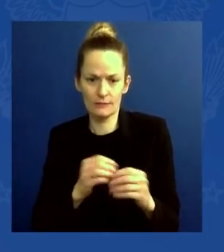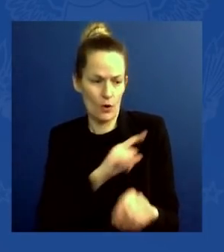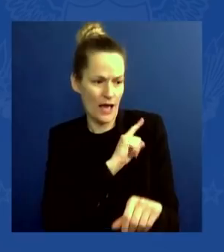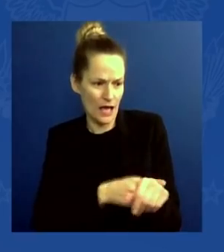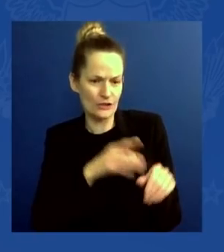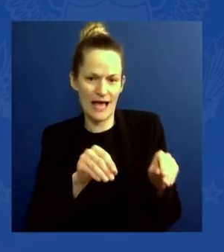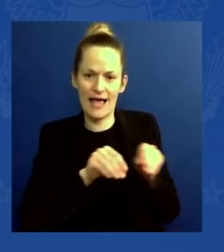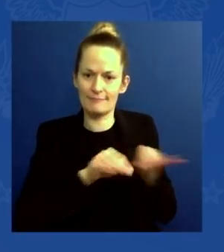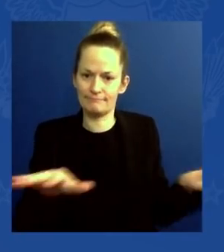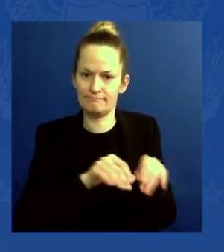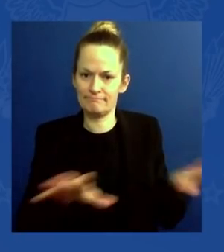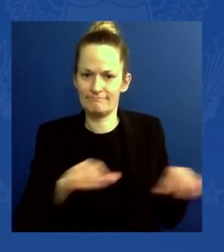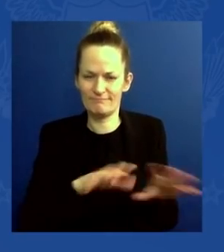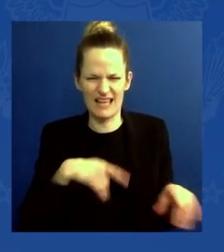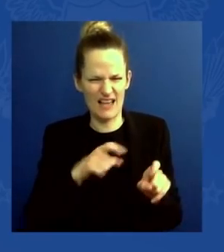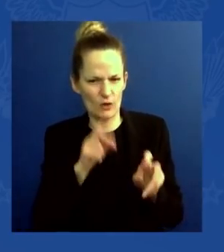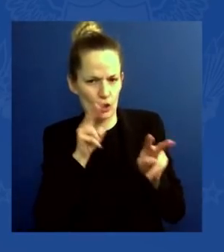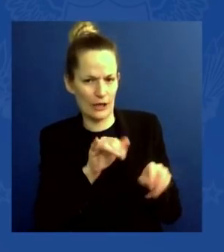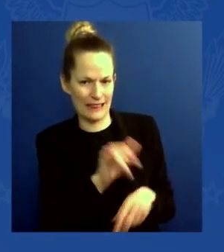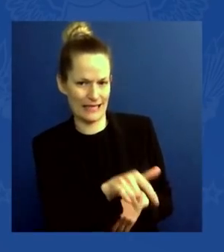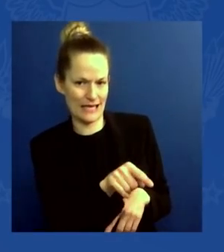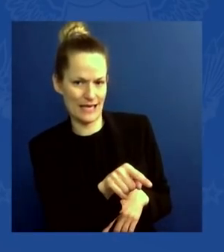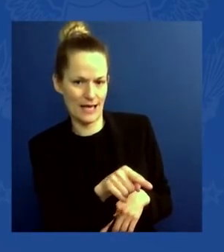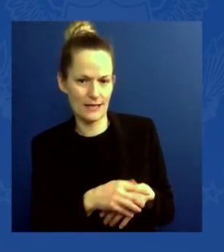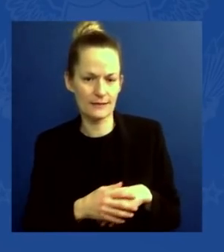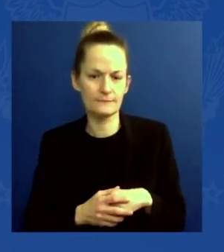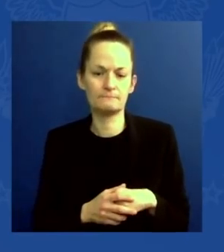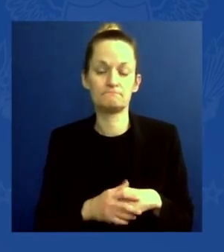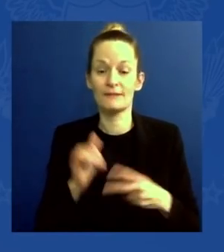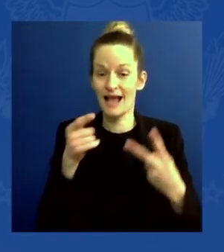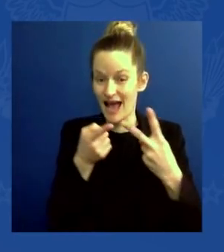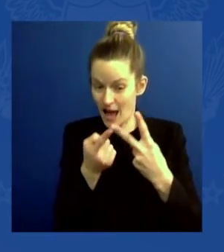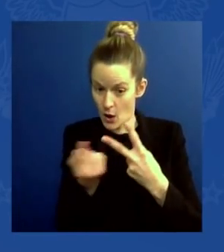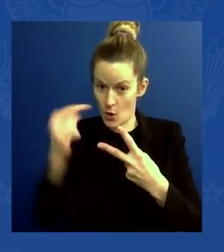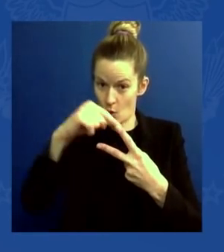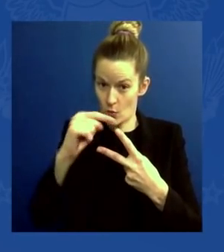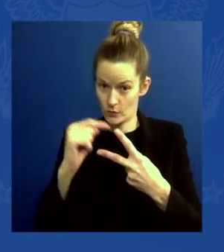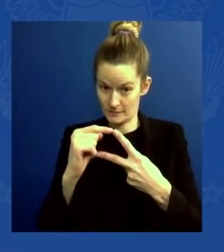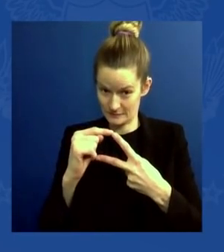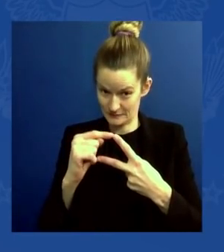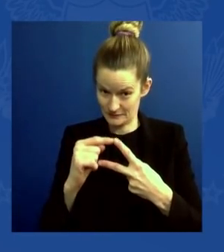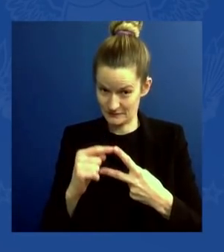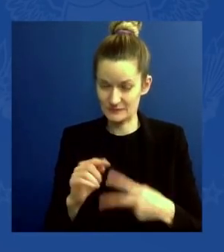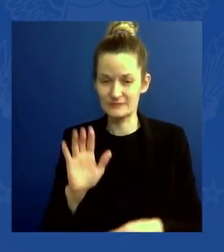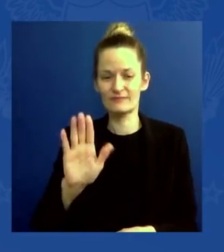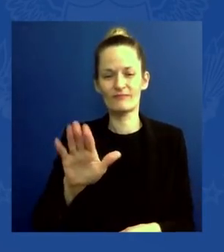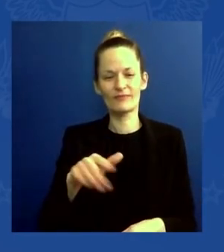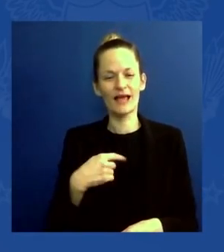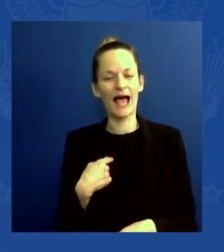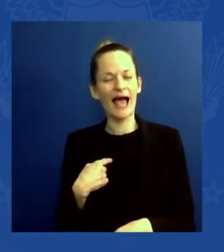that I can't get anybody to vote for anything. And so, I don't -- I mean that sincerely. I think what's going to happen is,